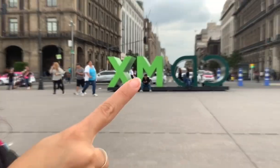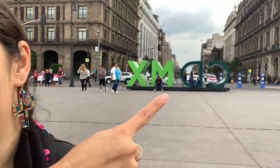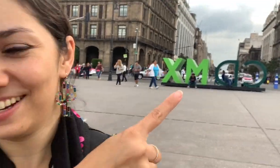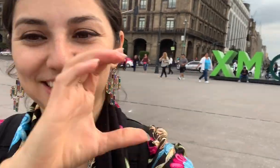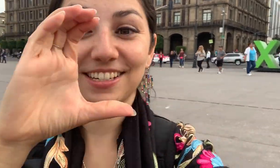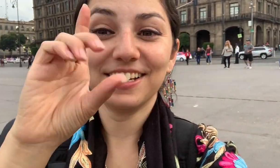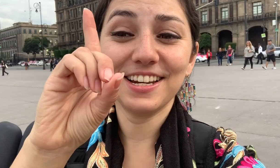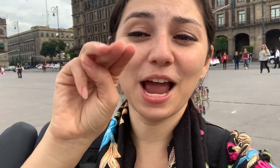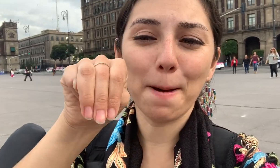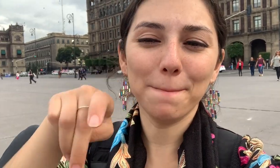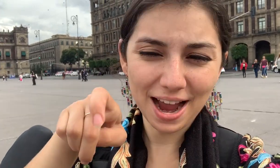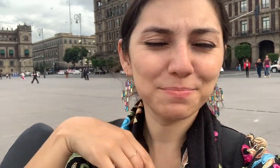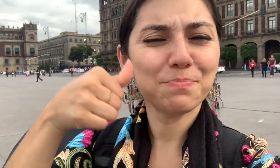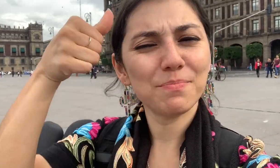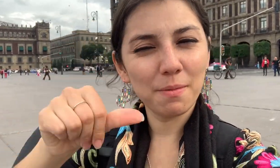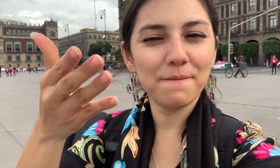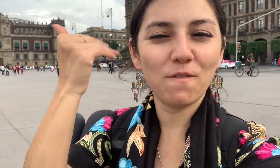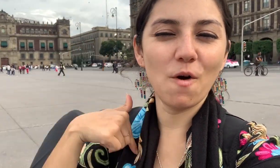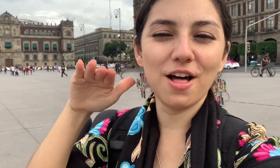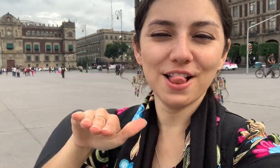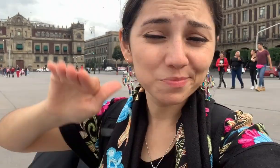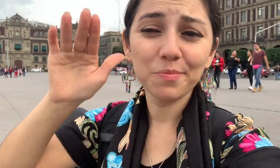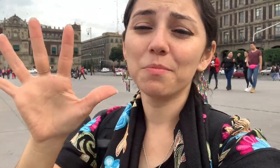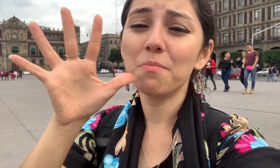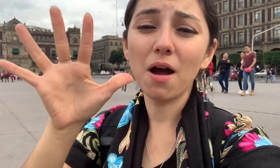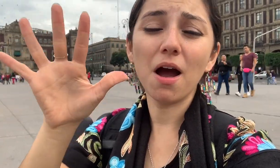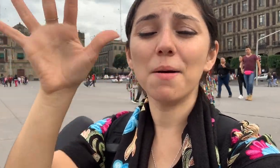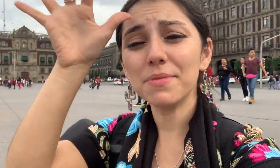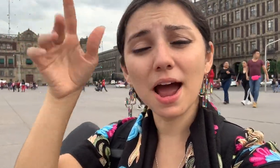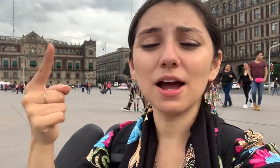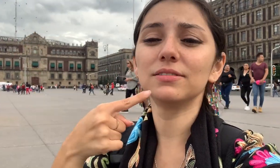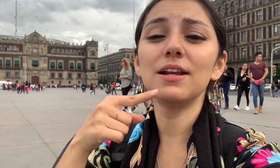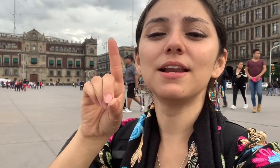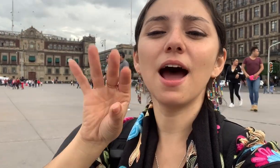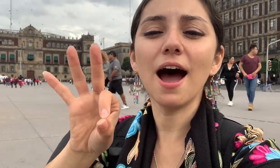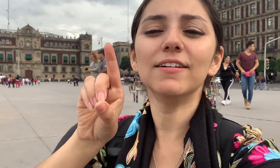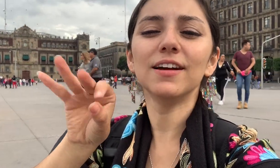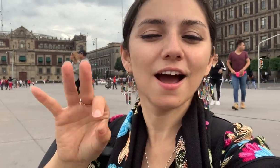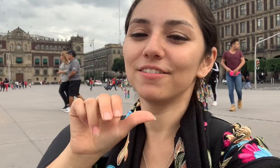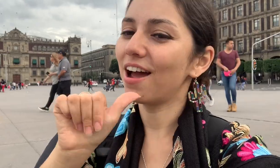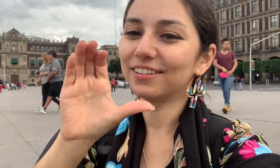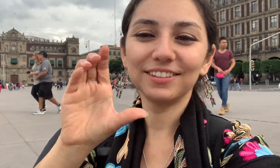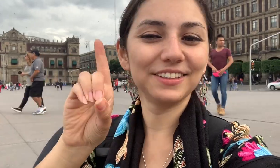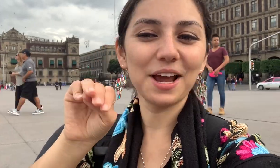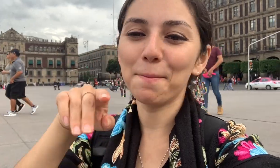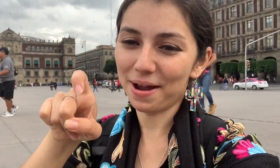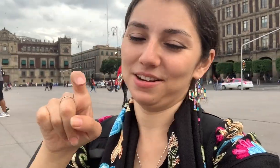See this? CDMX (in short for Mexico City) I remembered when I was little, Growing up, my parents say "DF" not "CDMX"